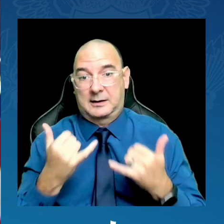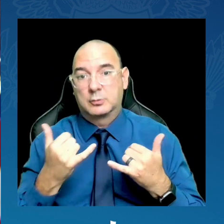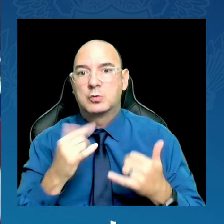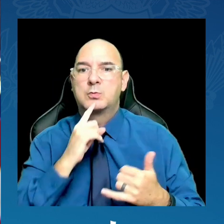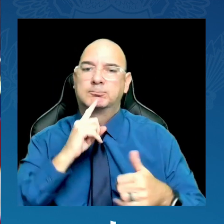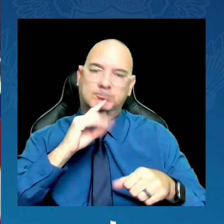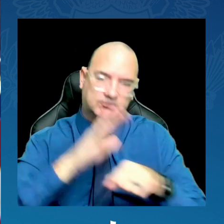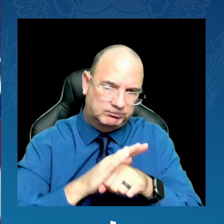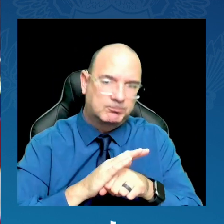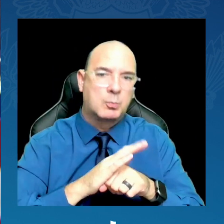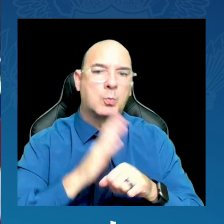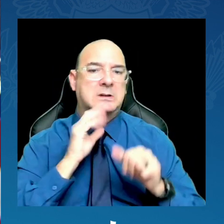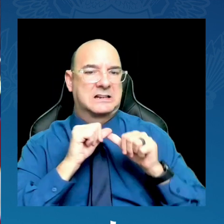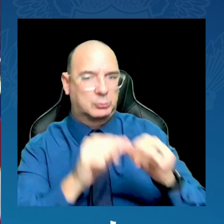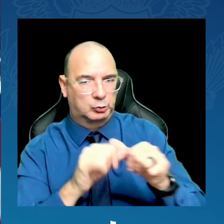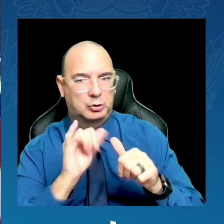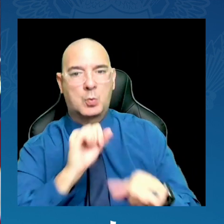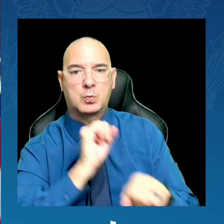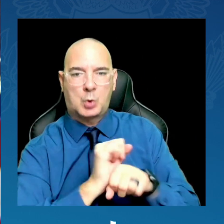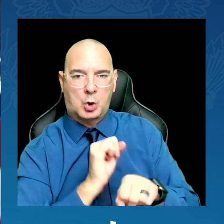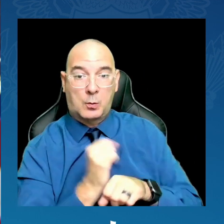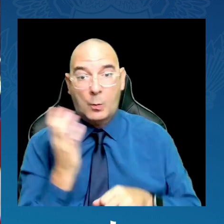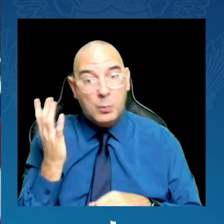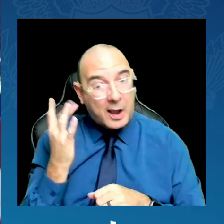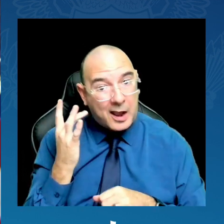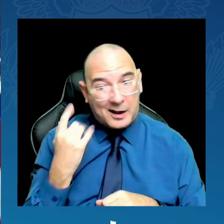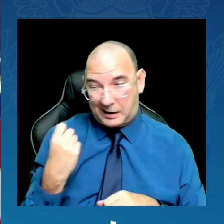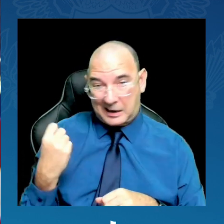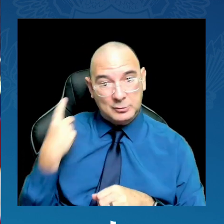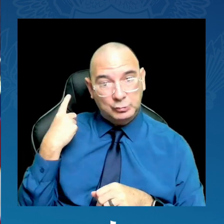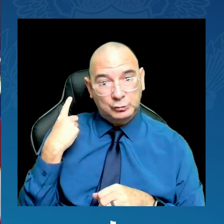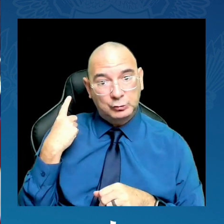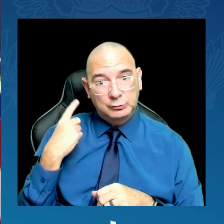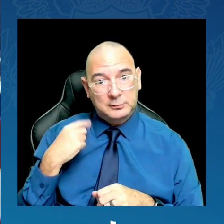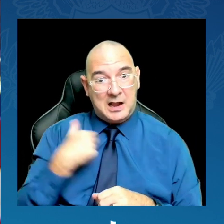which is why last year, our administration announced that we would extend our commitment